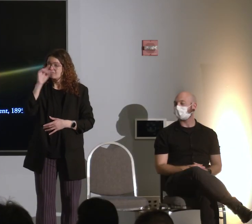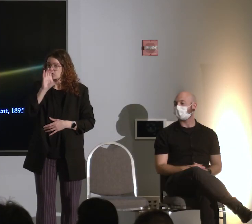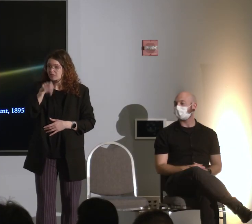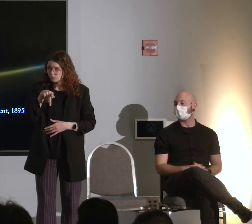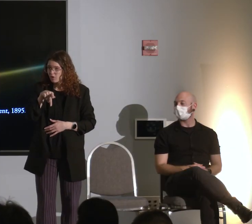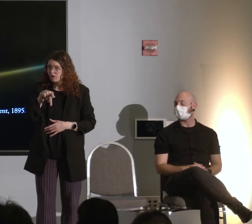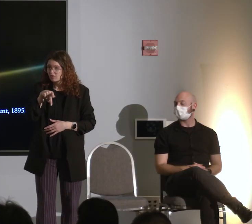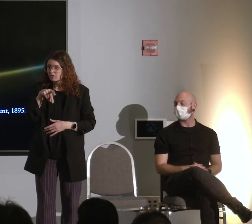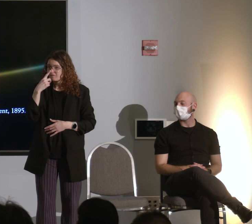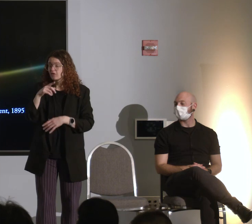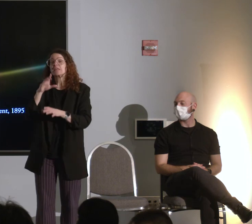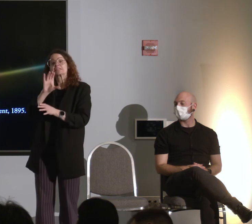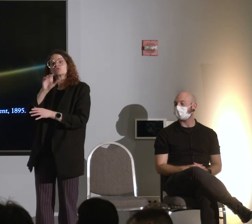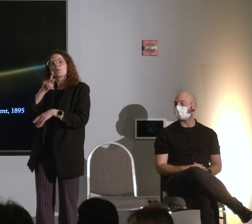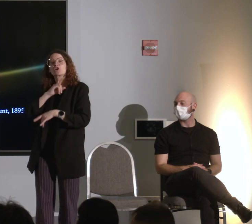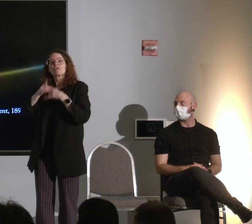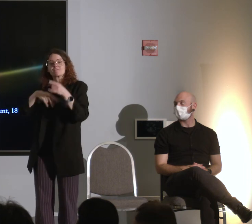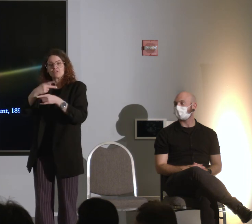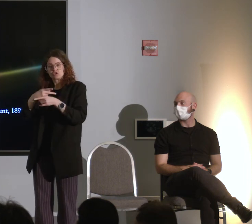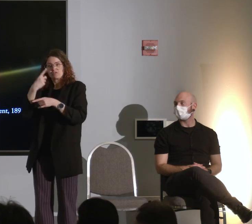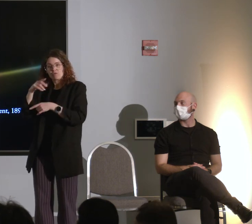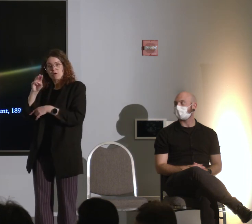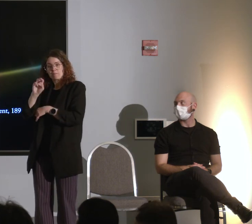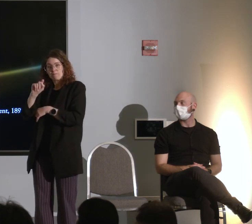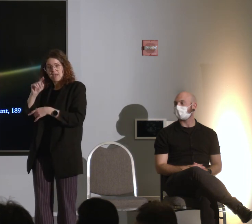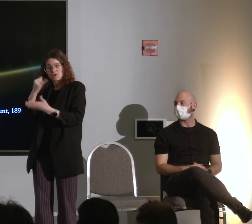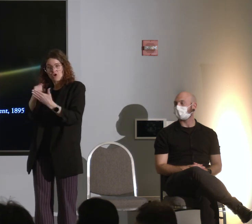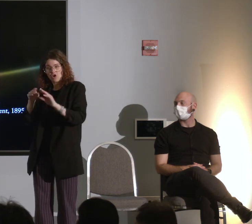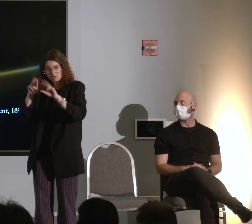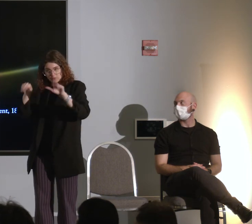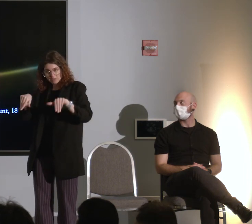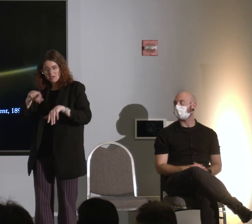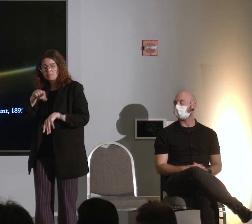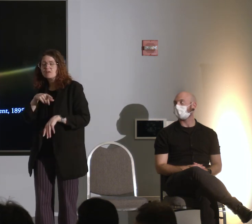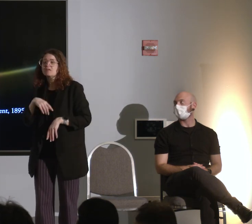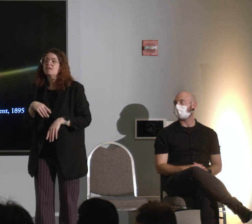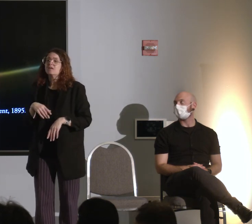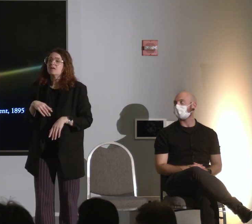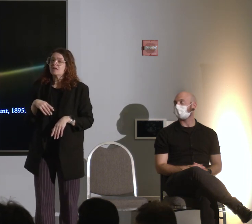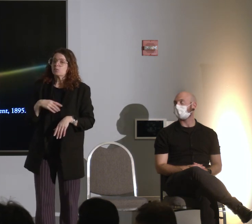version of the Metropolitan Museum was designed by Calvin Vaux, who was Olmstead's longtime partner.